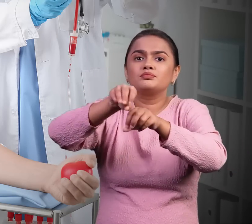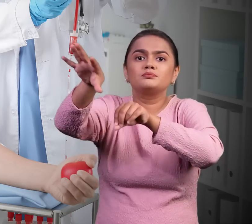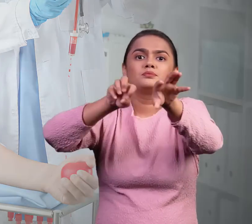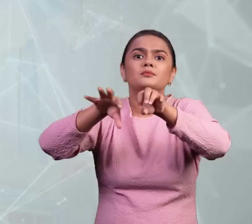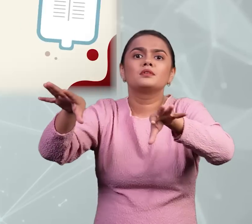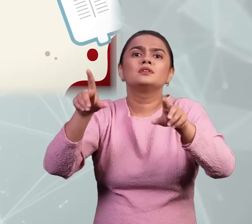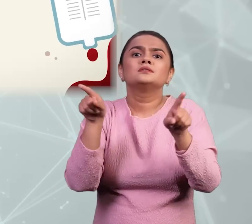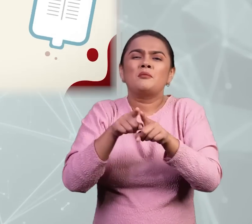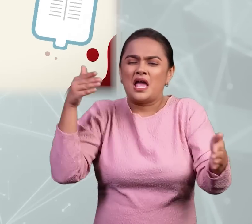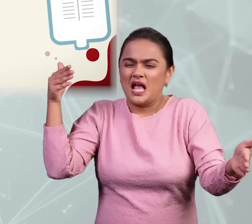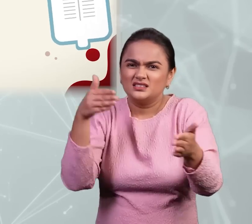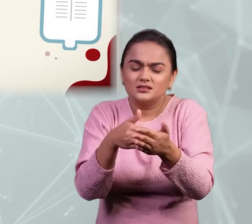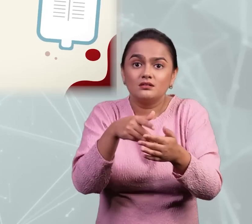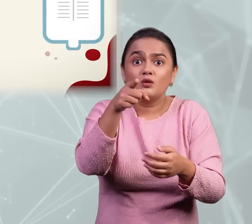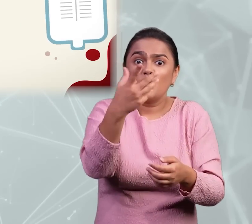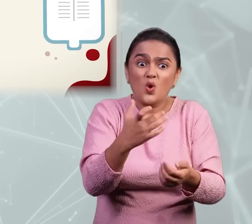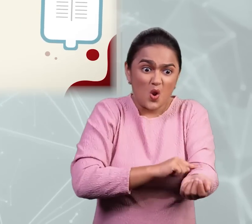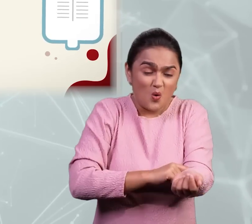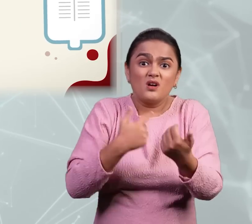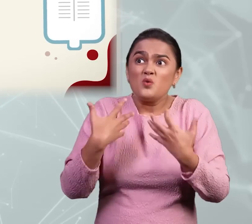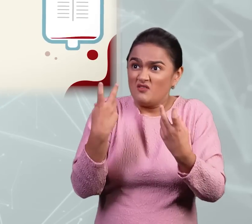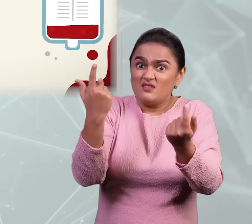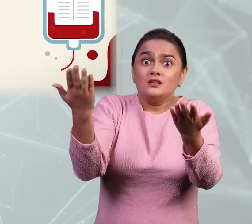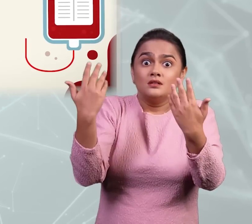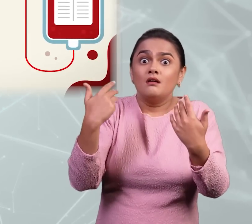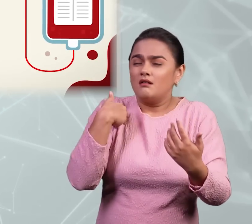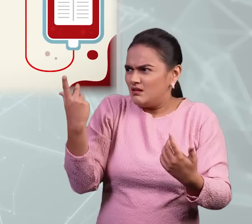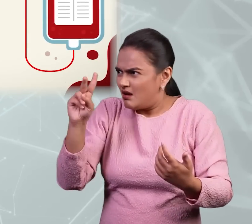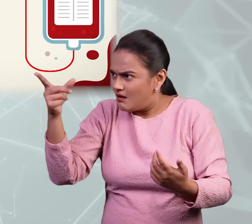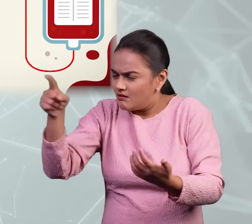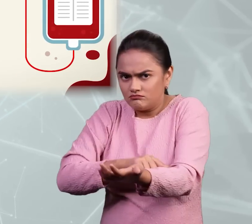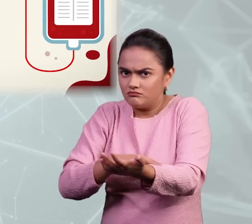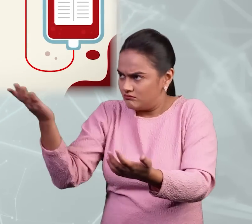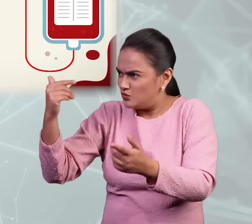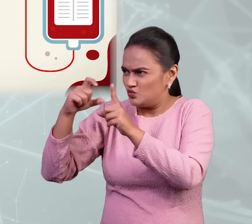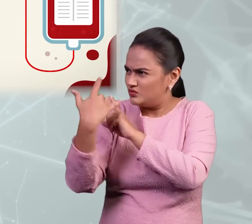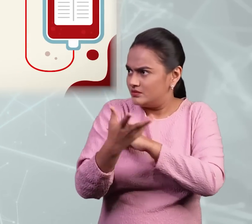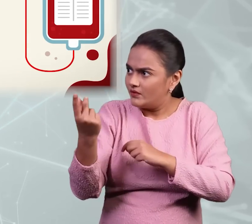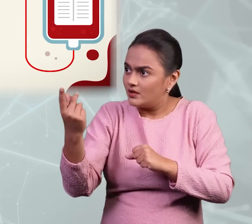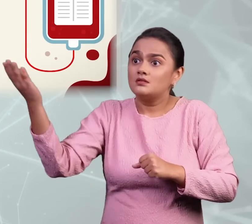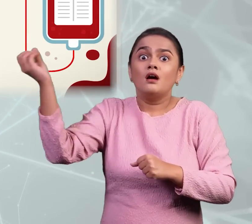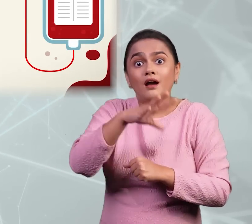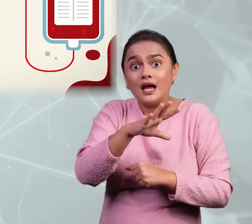For example, if someone who had an accident needed a blood transfusion, it wouldn’t be known whether the donated blood was infected or not.